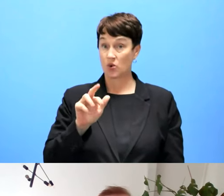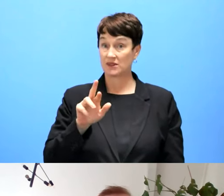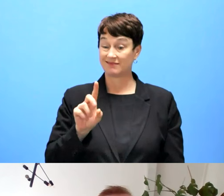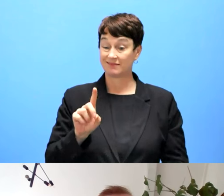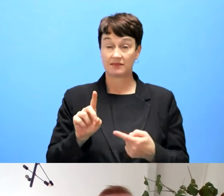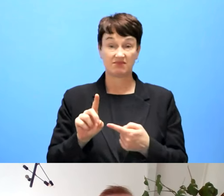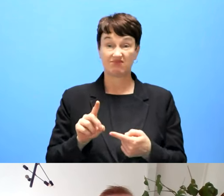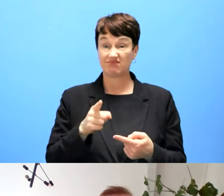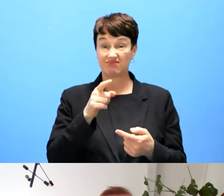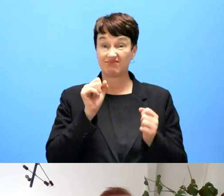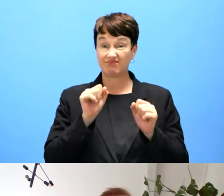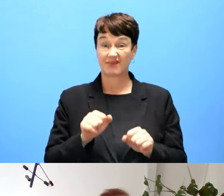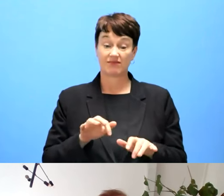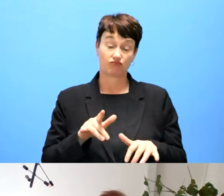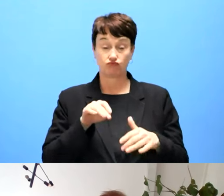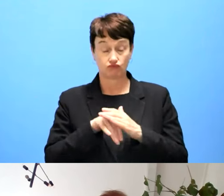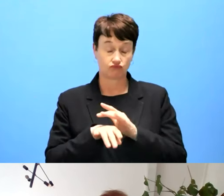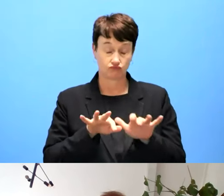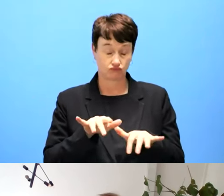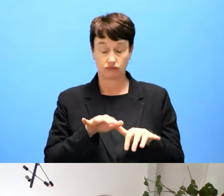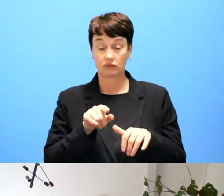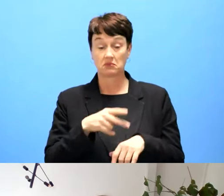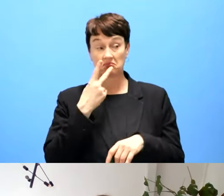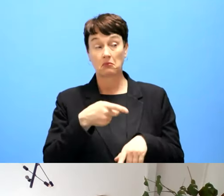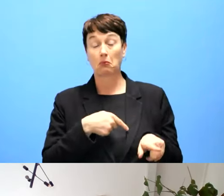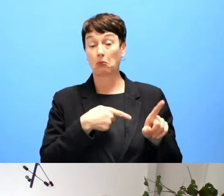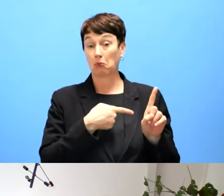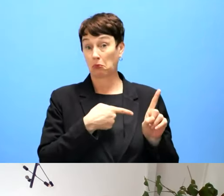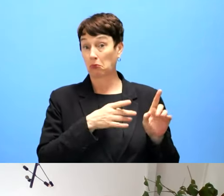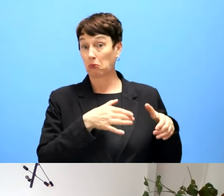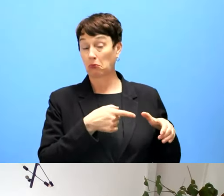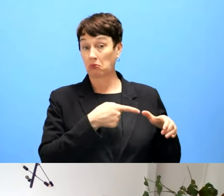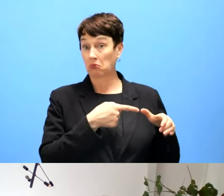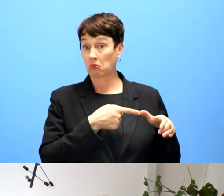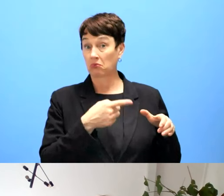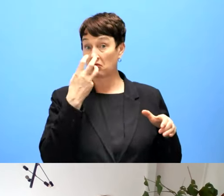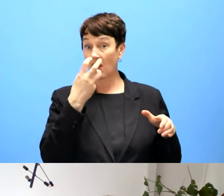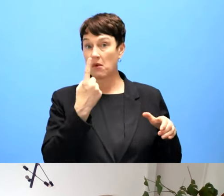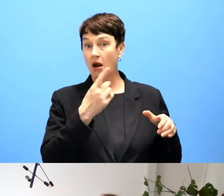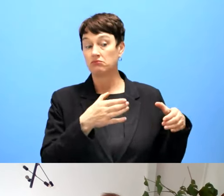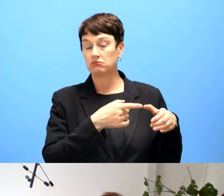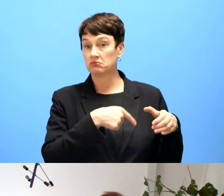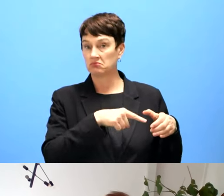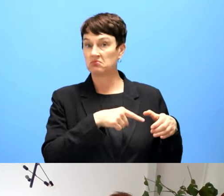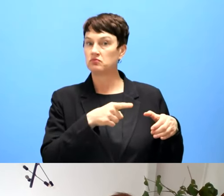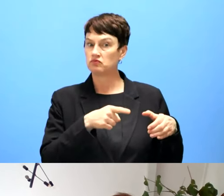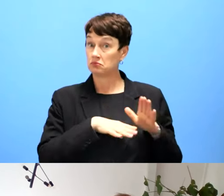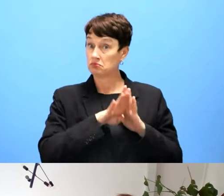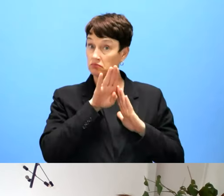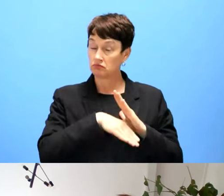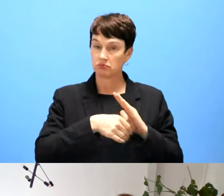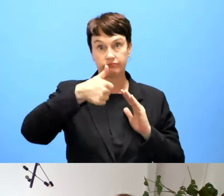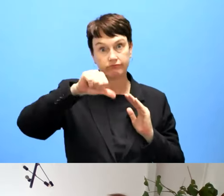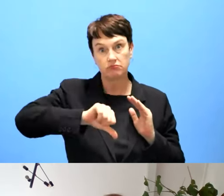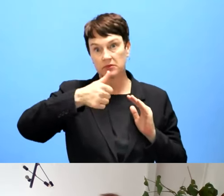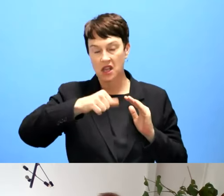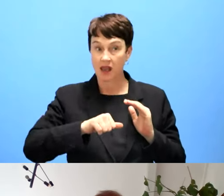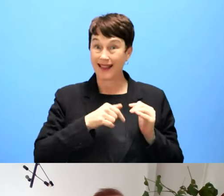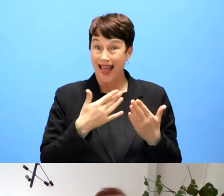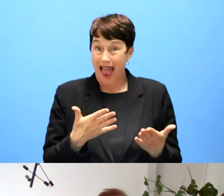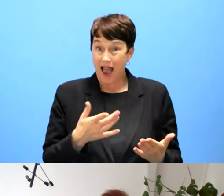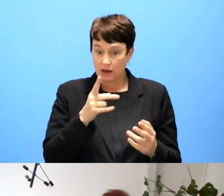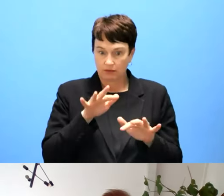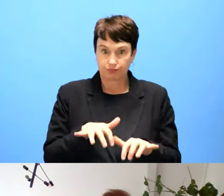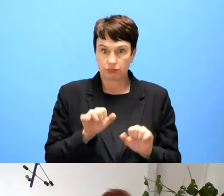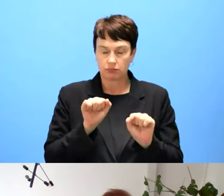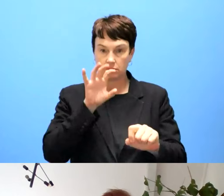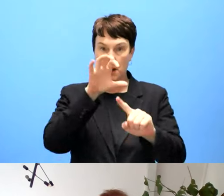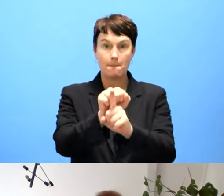moment in time. In the future, we will be able to show how they are evolving in their, well,